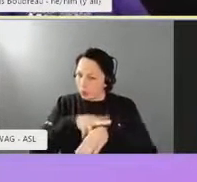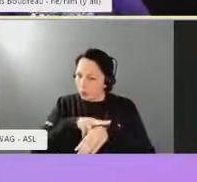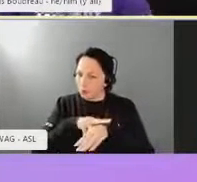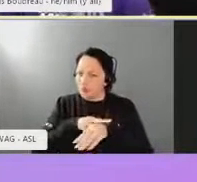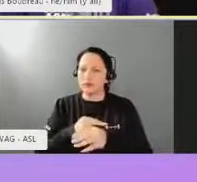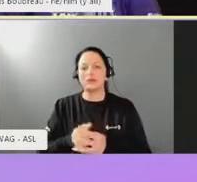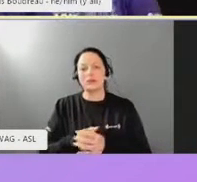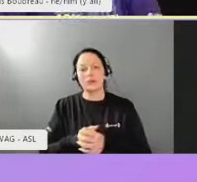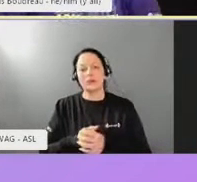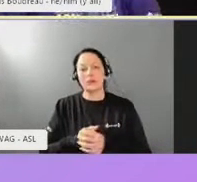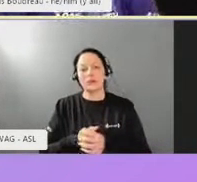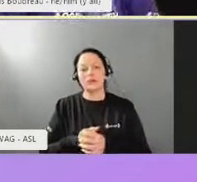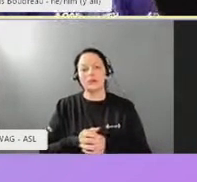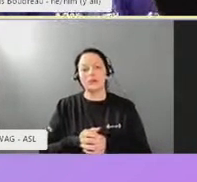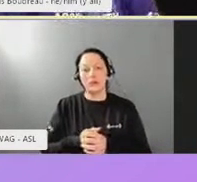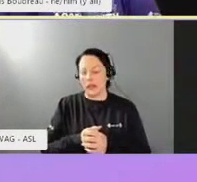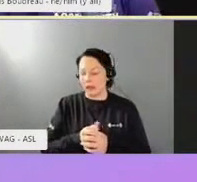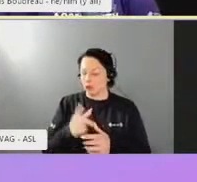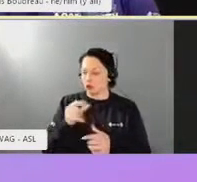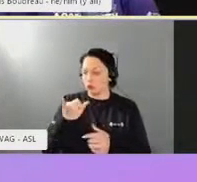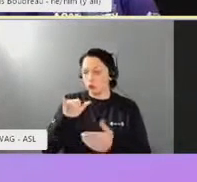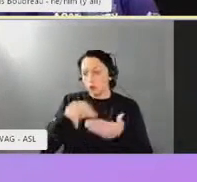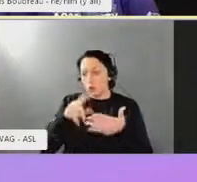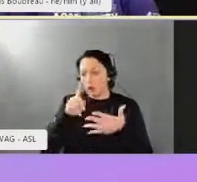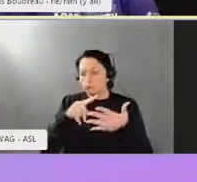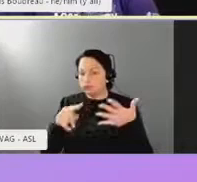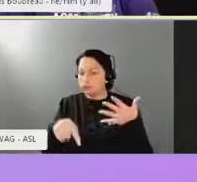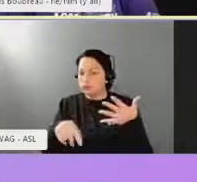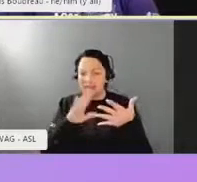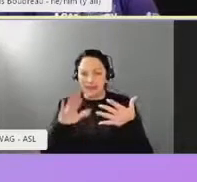ask a question, and you just self assess yourself, be